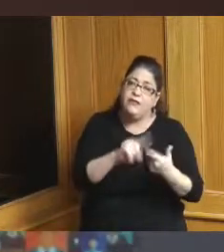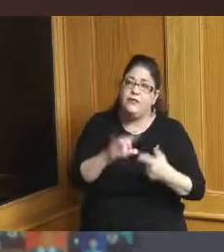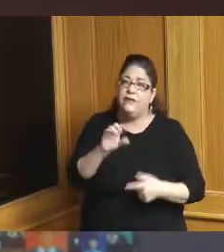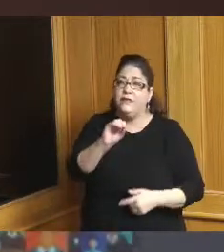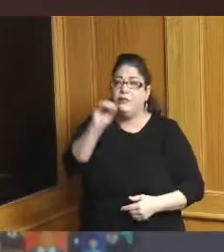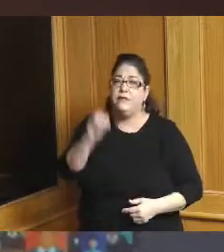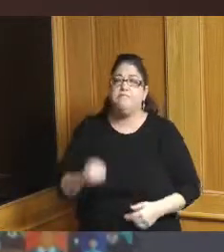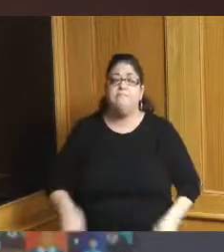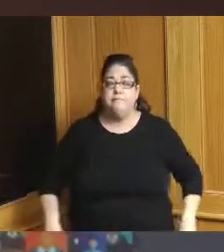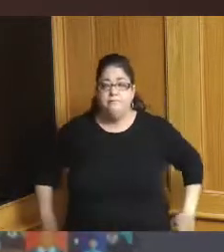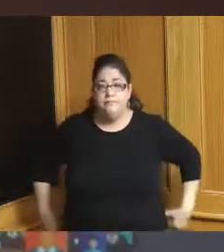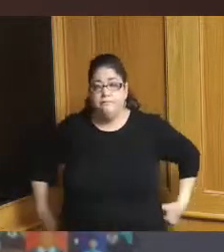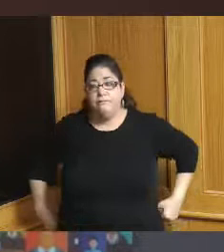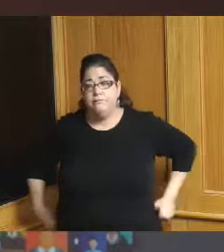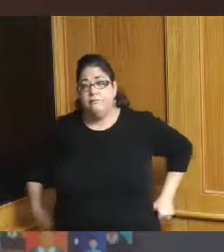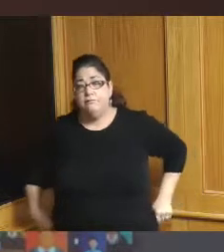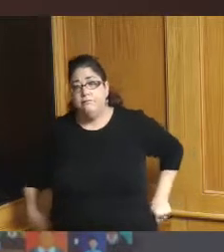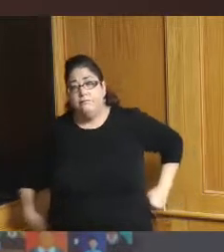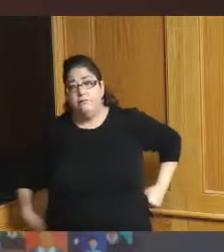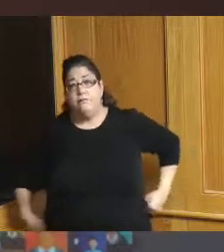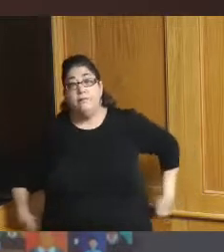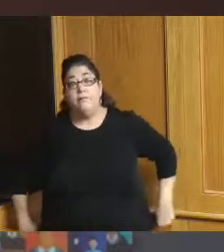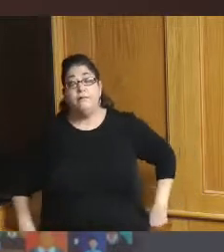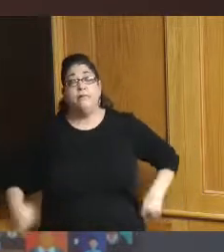so recommendations I'll turn it over any questions before I turn it over